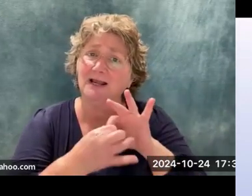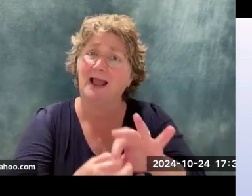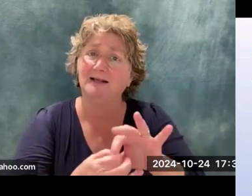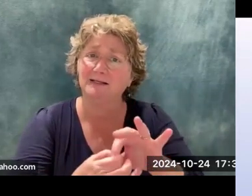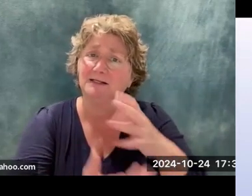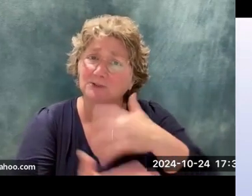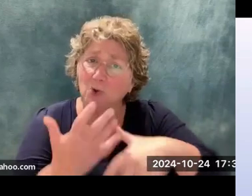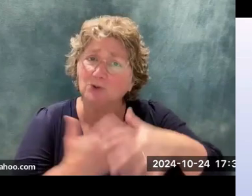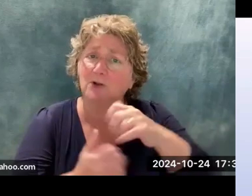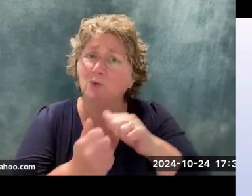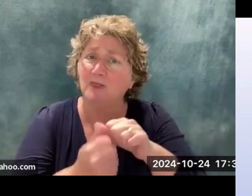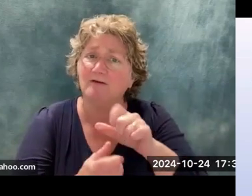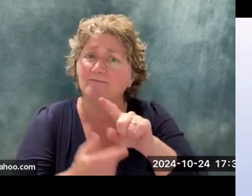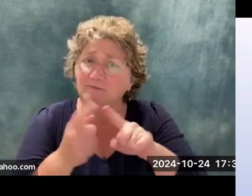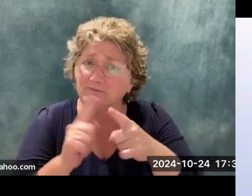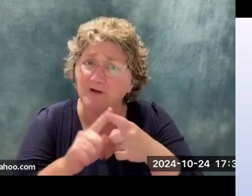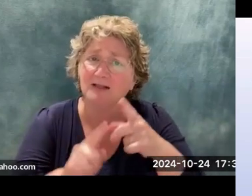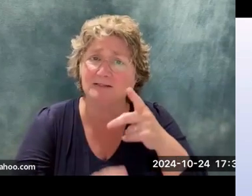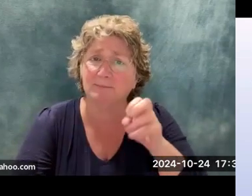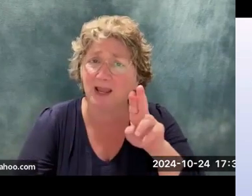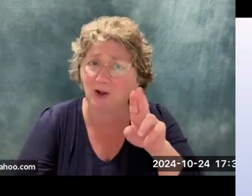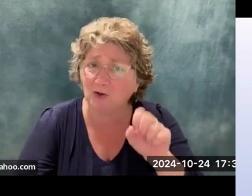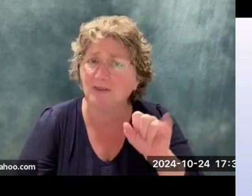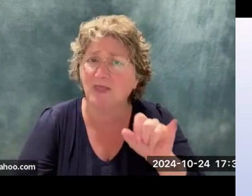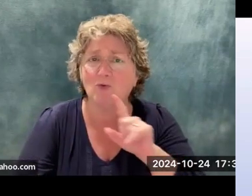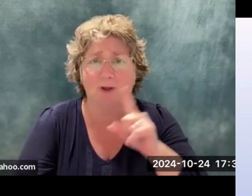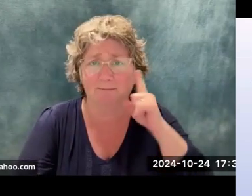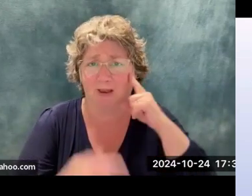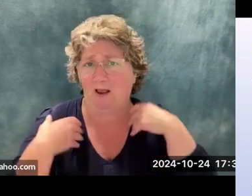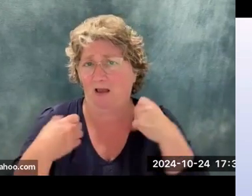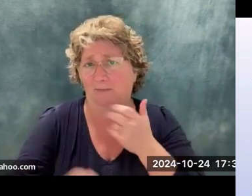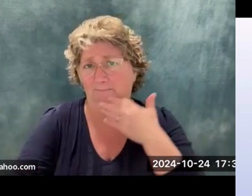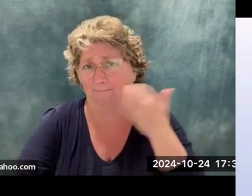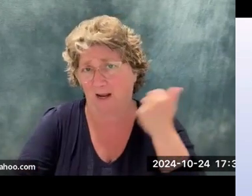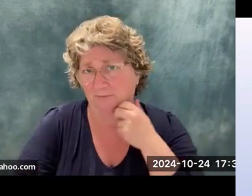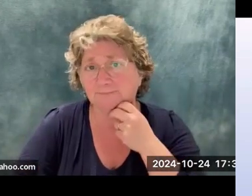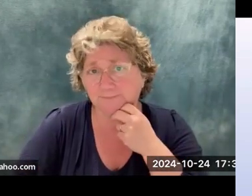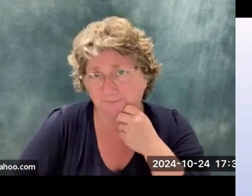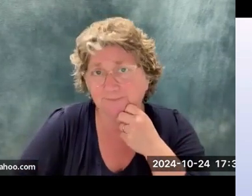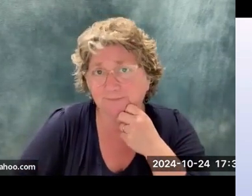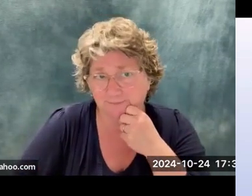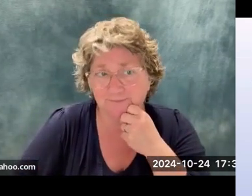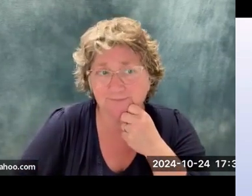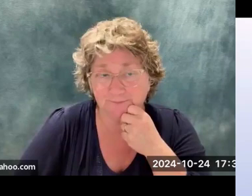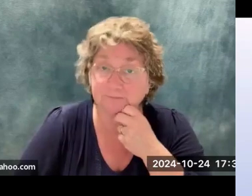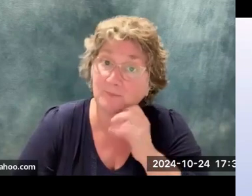that is protective of mental health. And interestingly, COVID-19